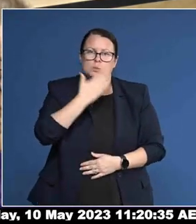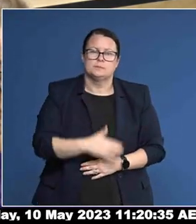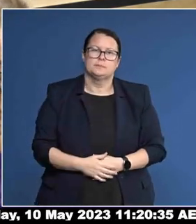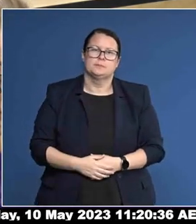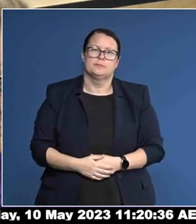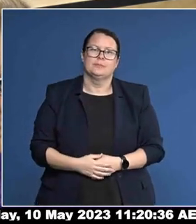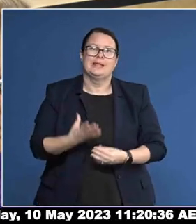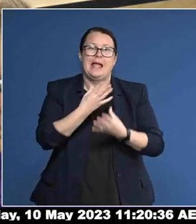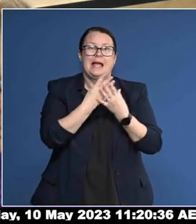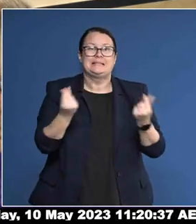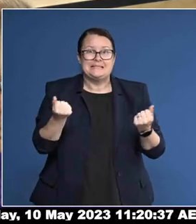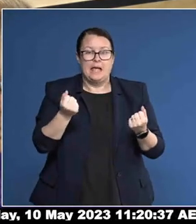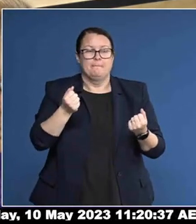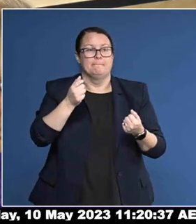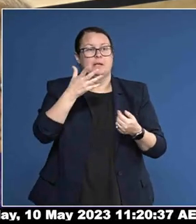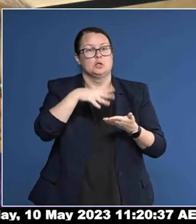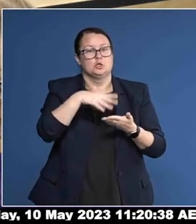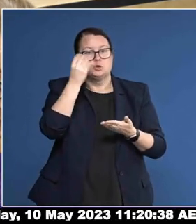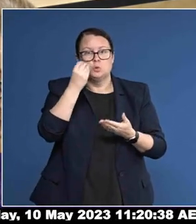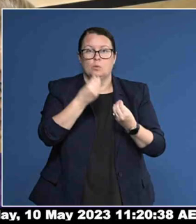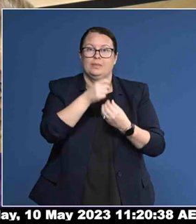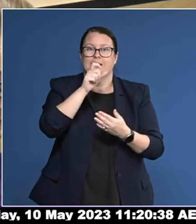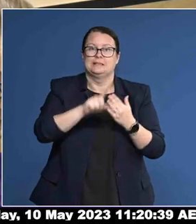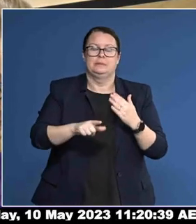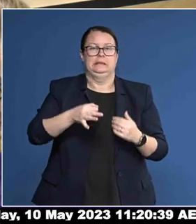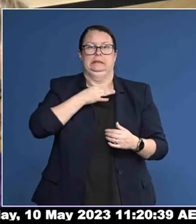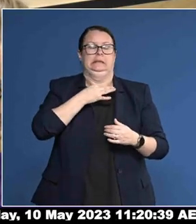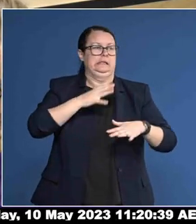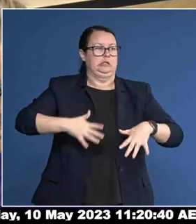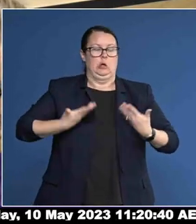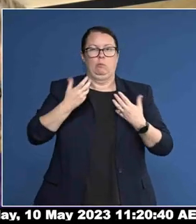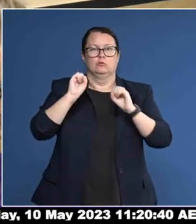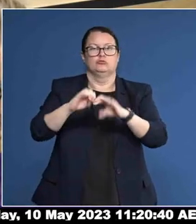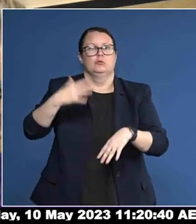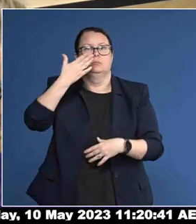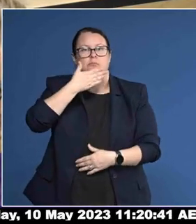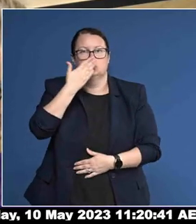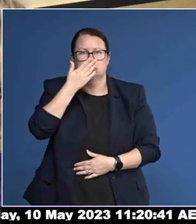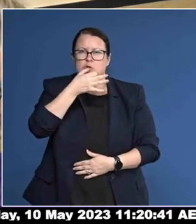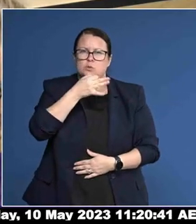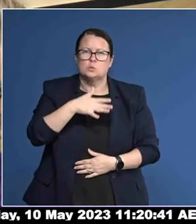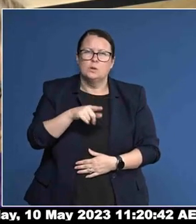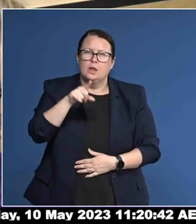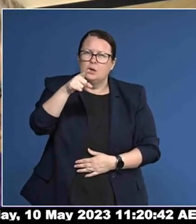That's correct. You're not suggesting, are you, that Paul Barrett fell into one of those categories of parents, are you?